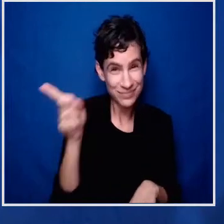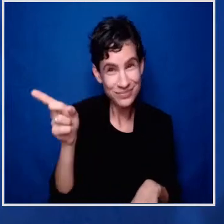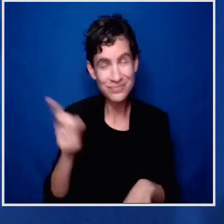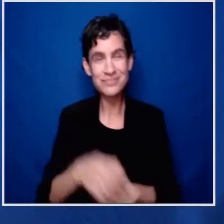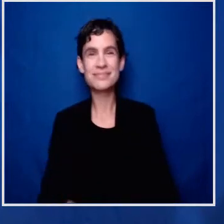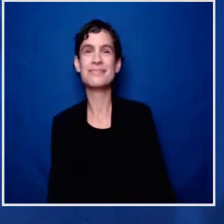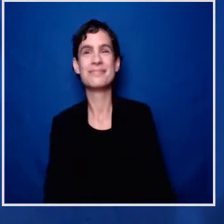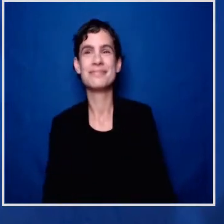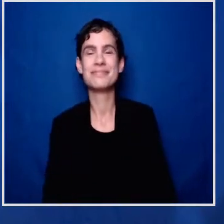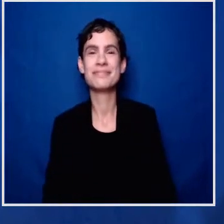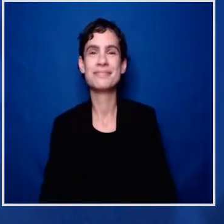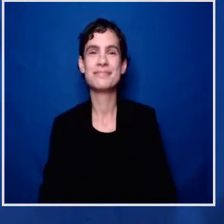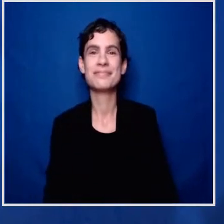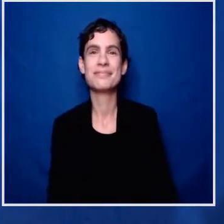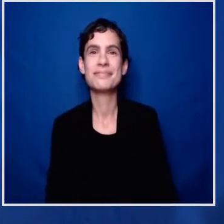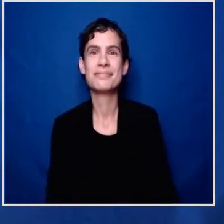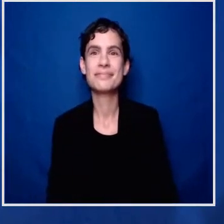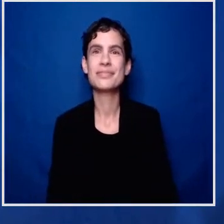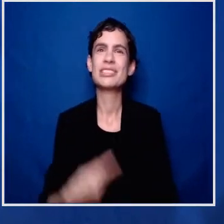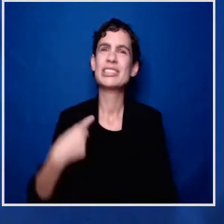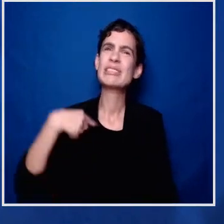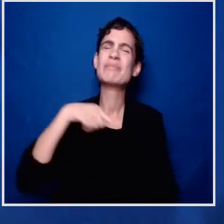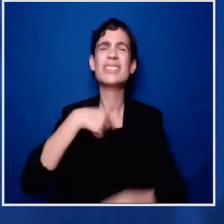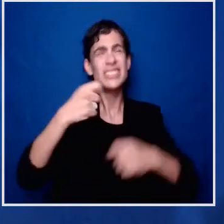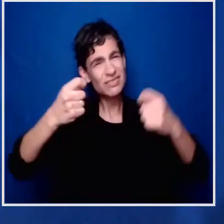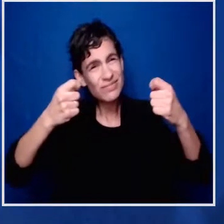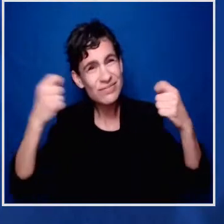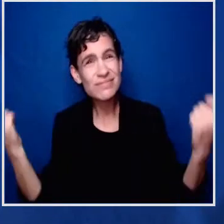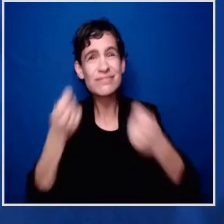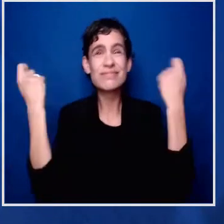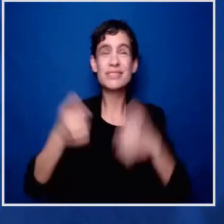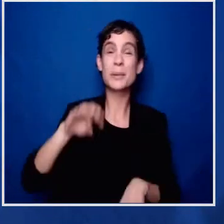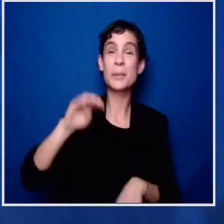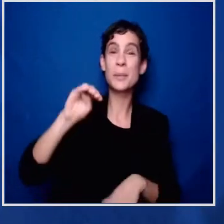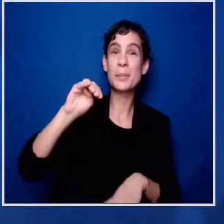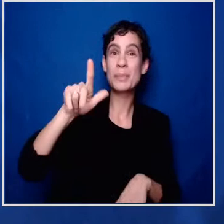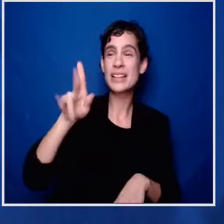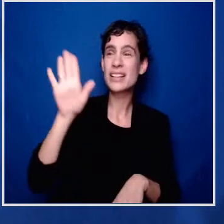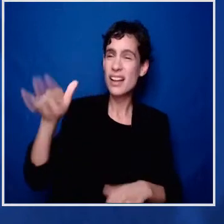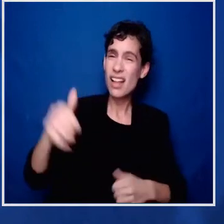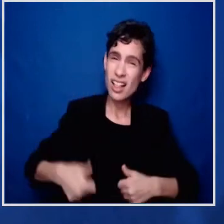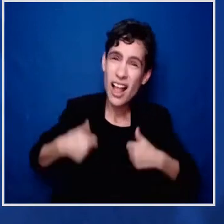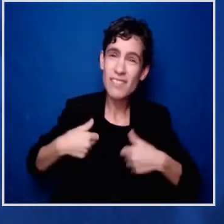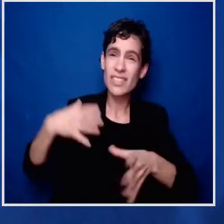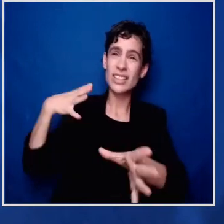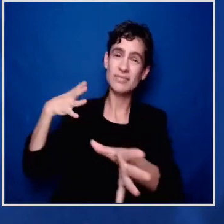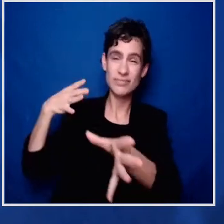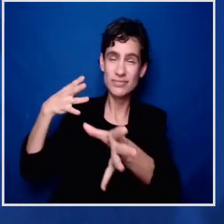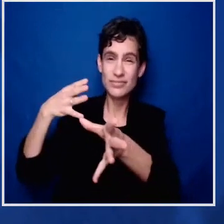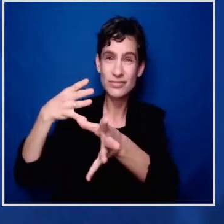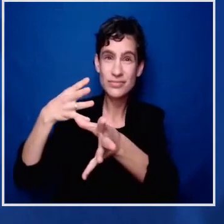SHARPTON. AS WE CELEBRATE THE LIFE AND